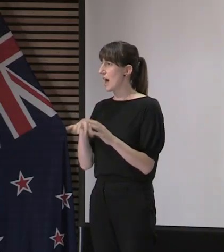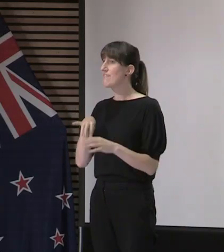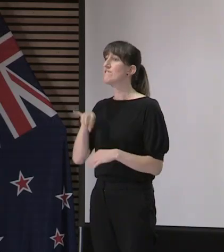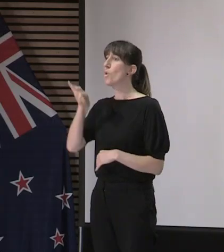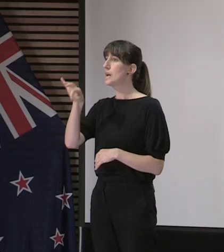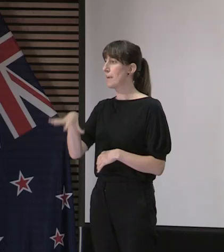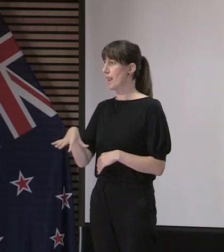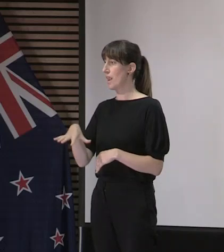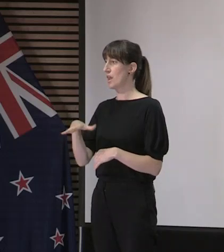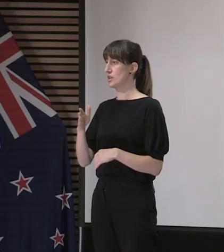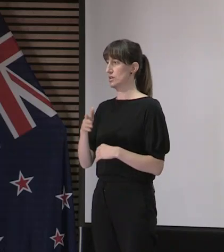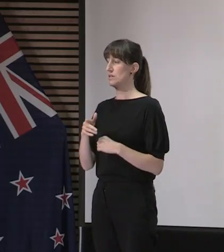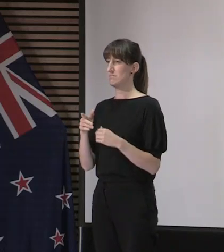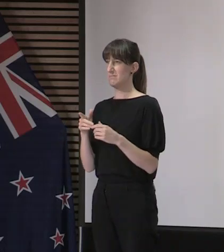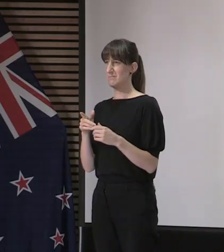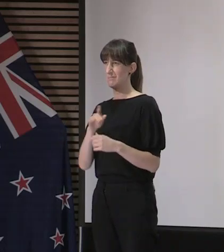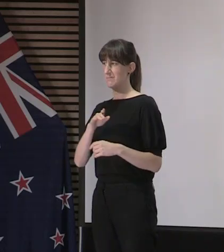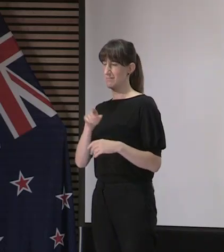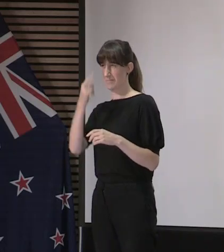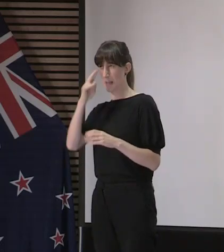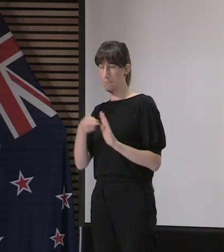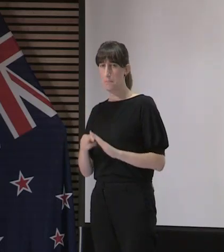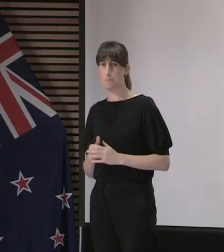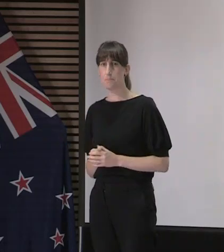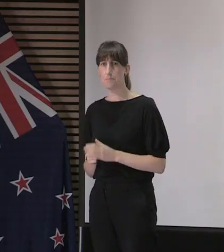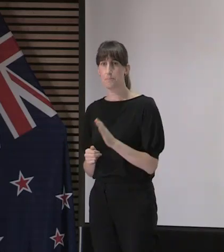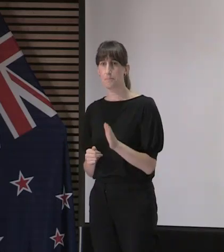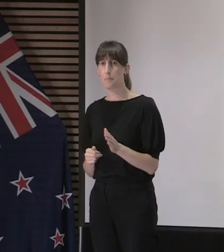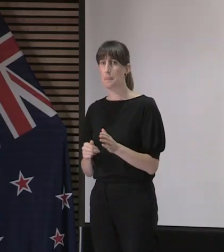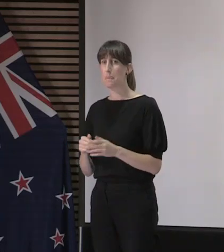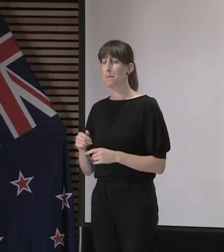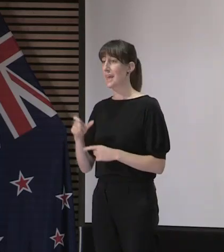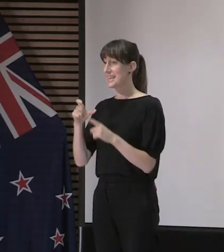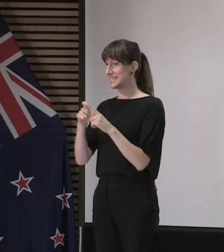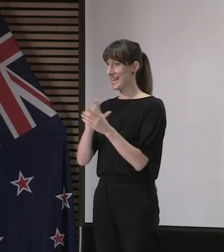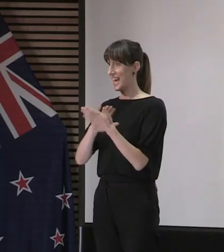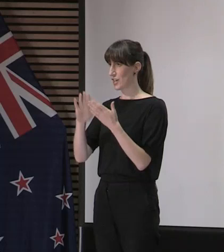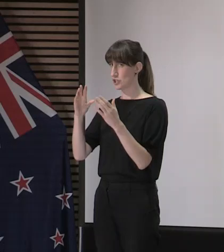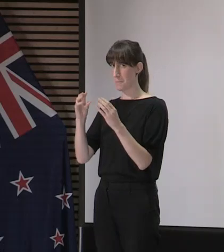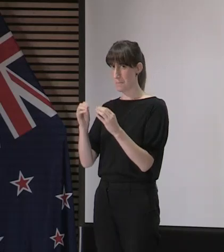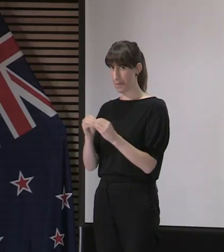holiday park? I don't know which holiday park it